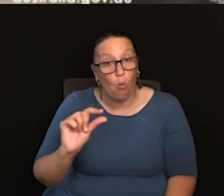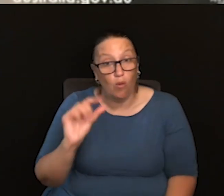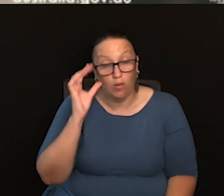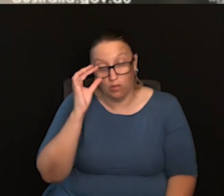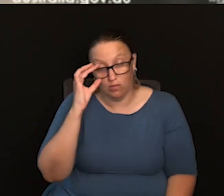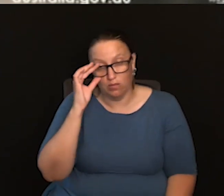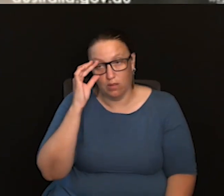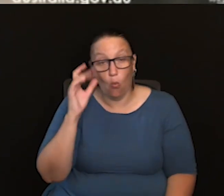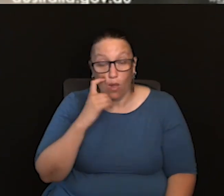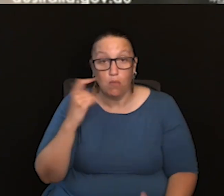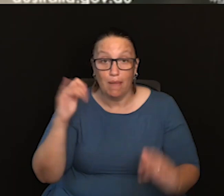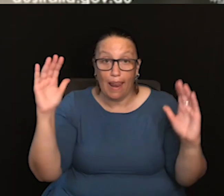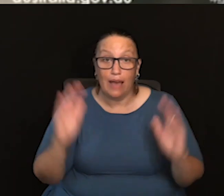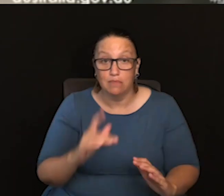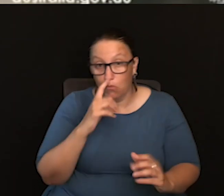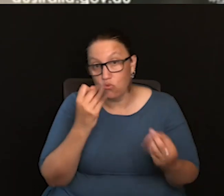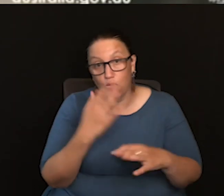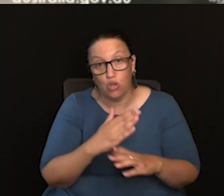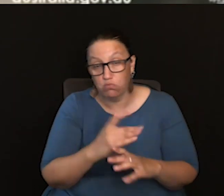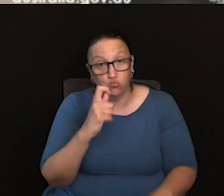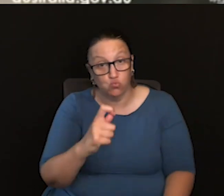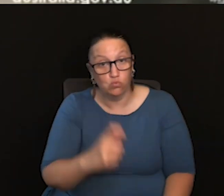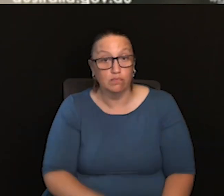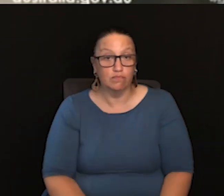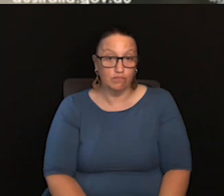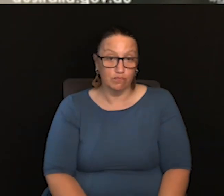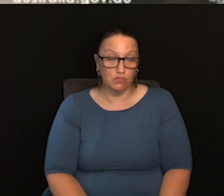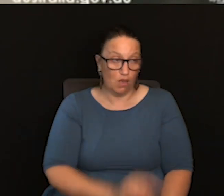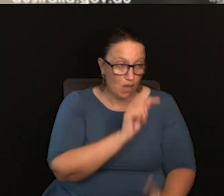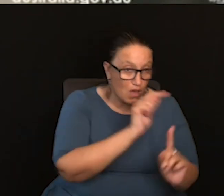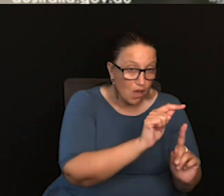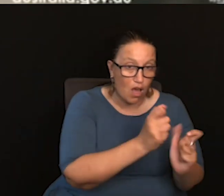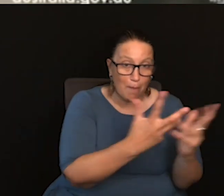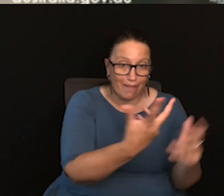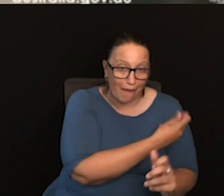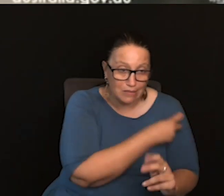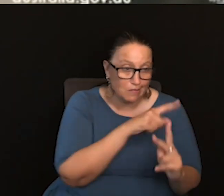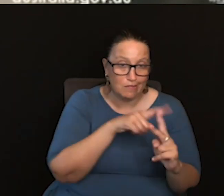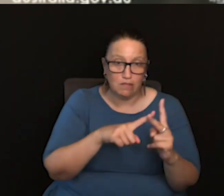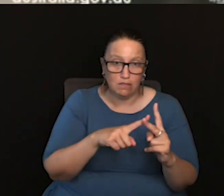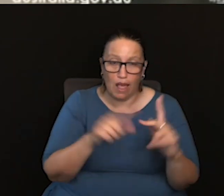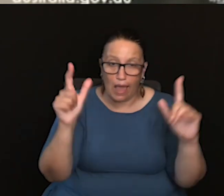And it is still hard for many people. We absolutely recognise that but